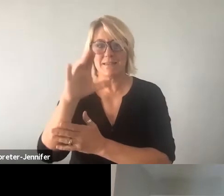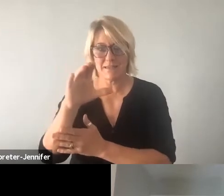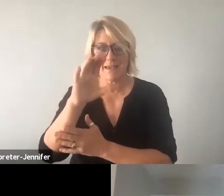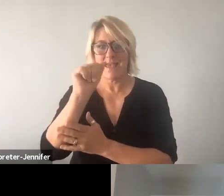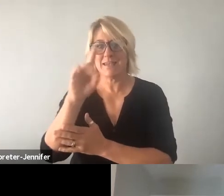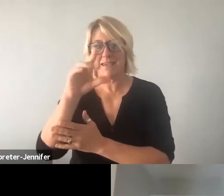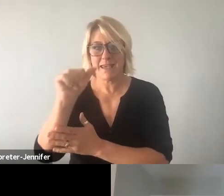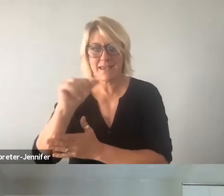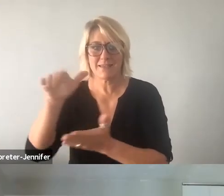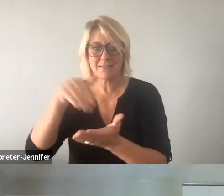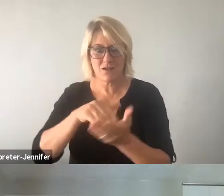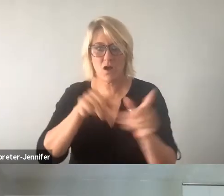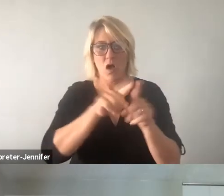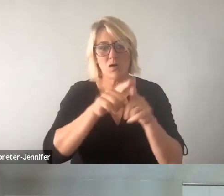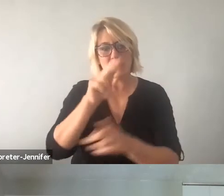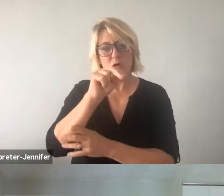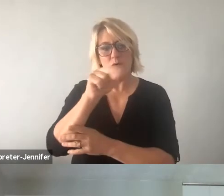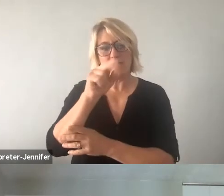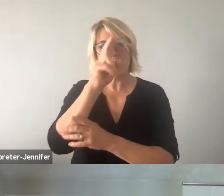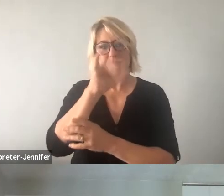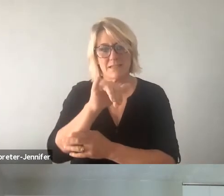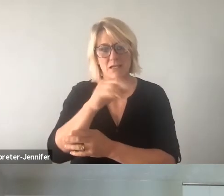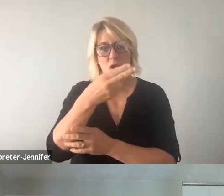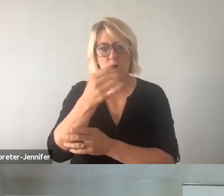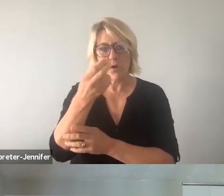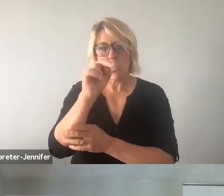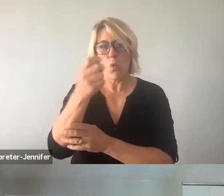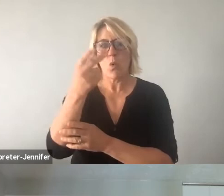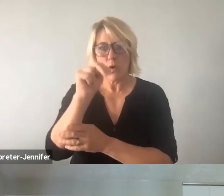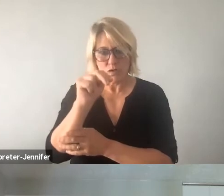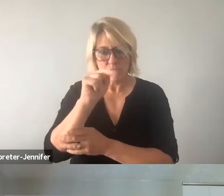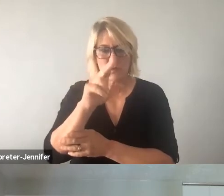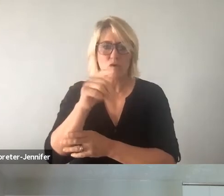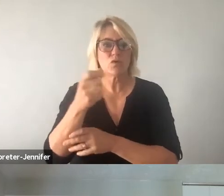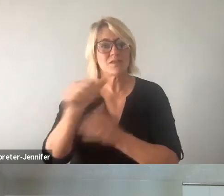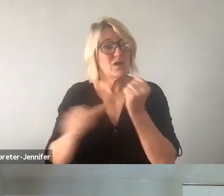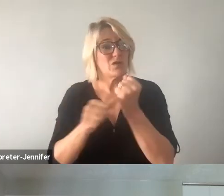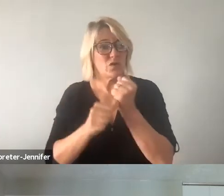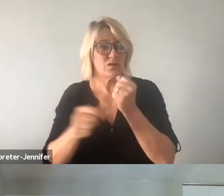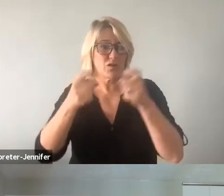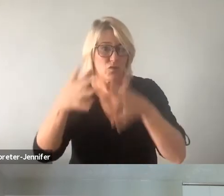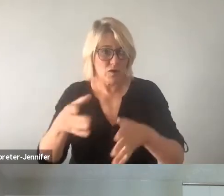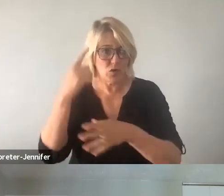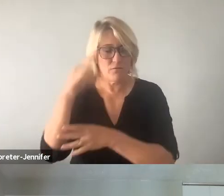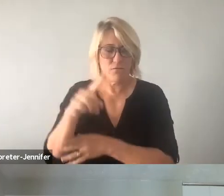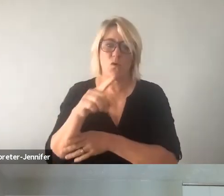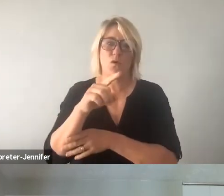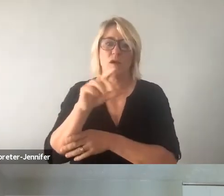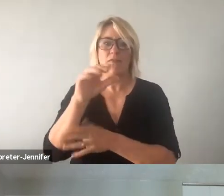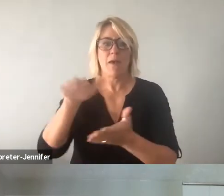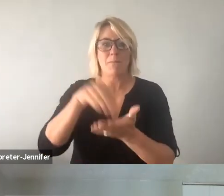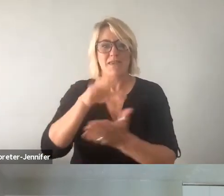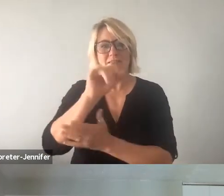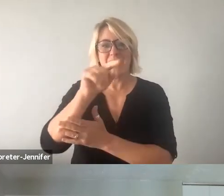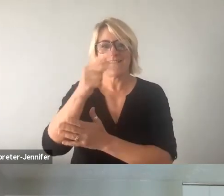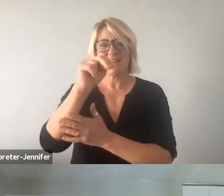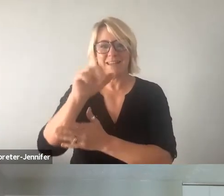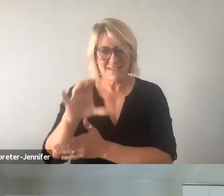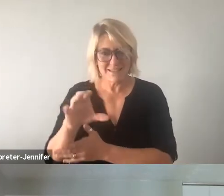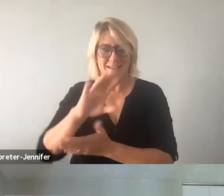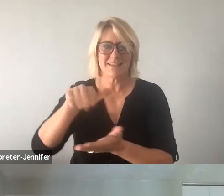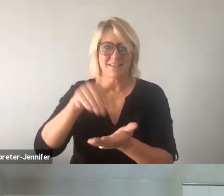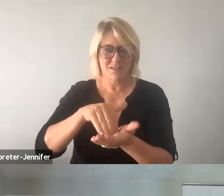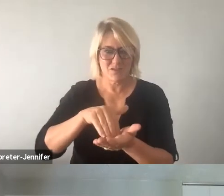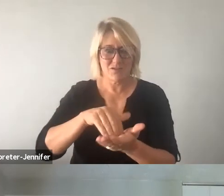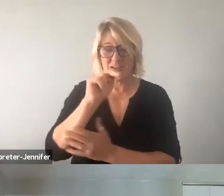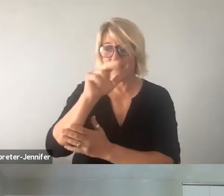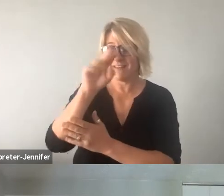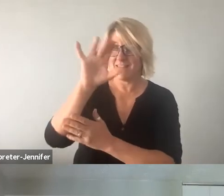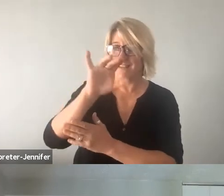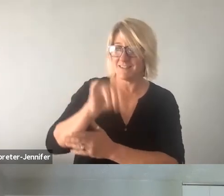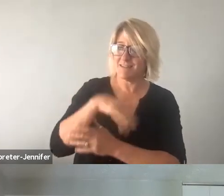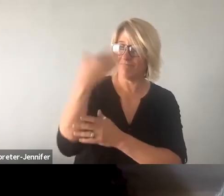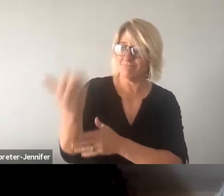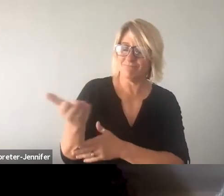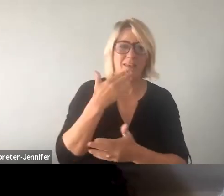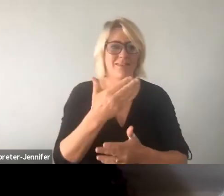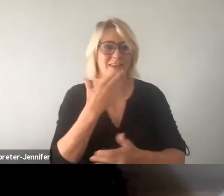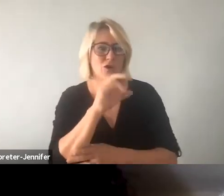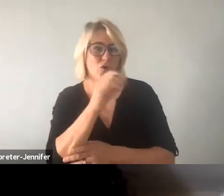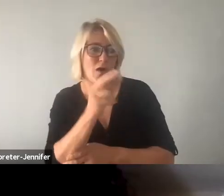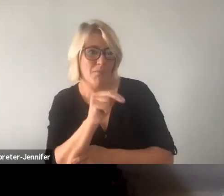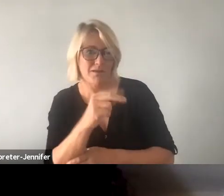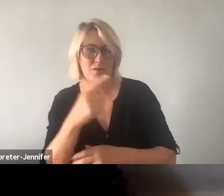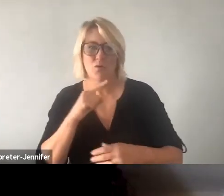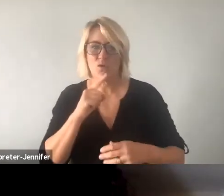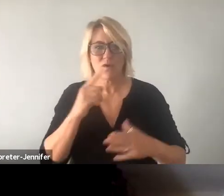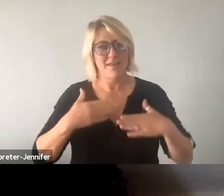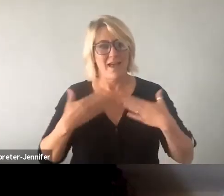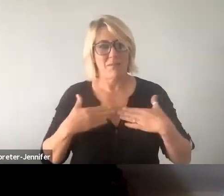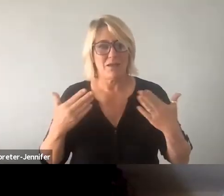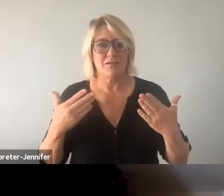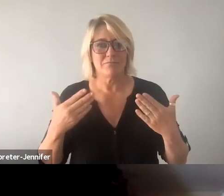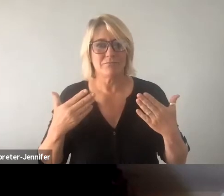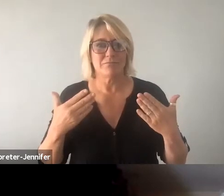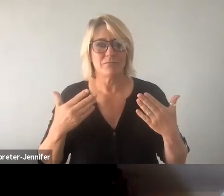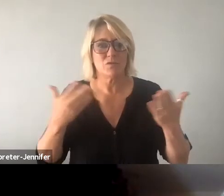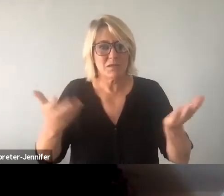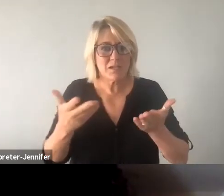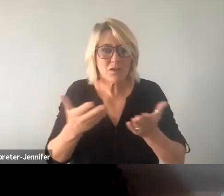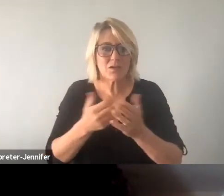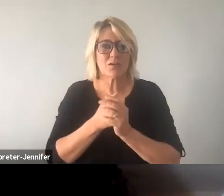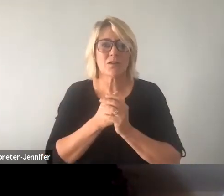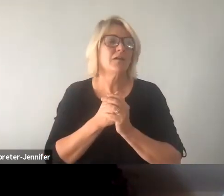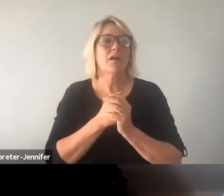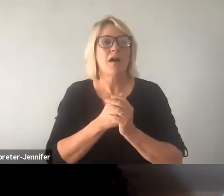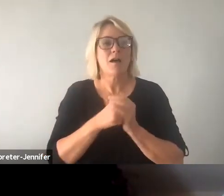presenters who is the director of the